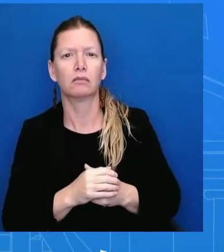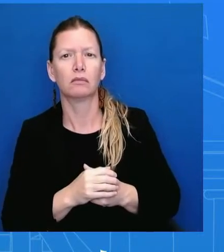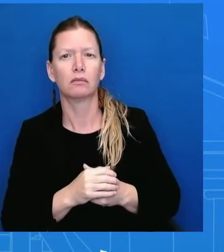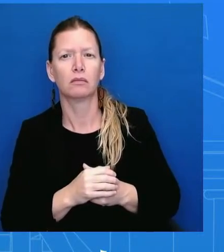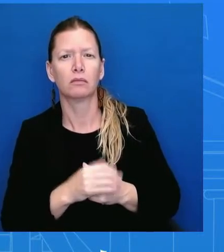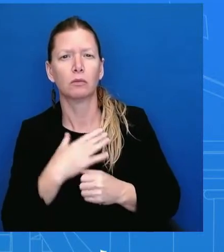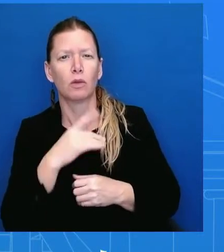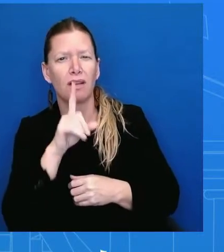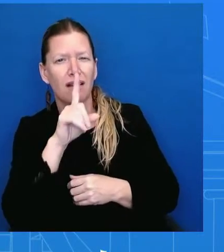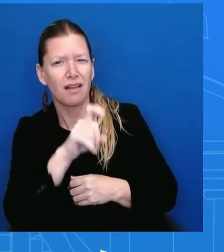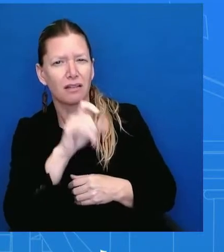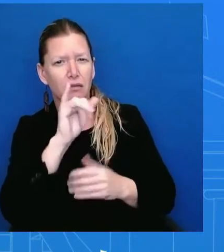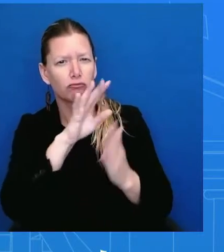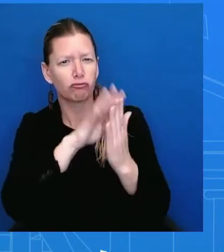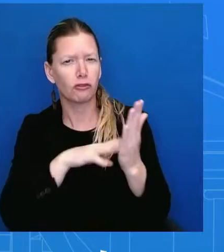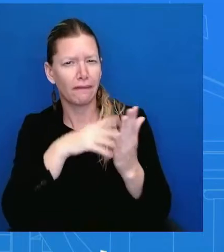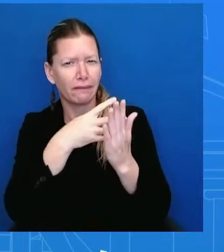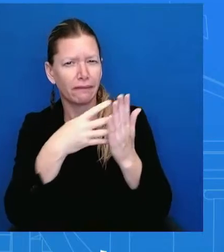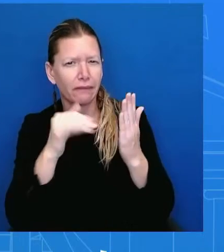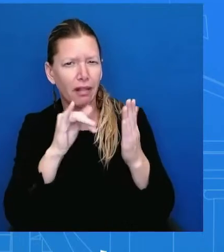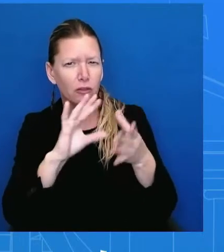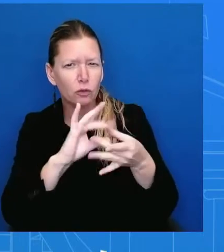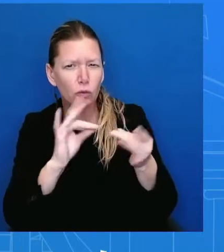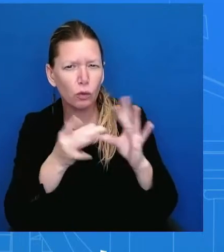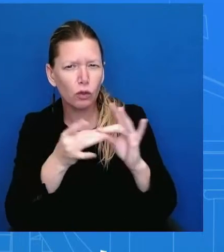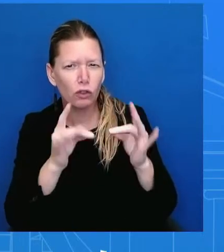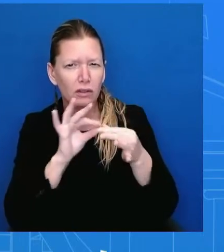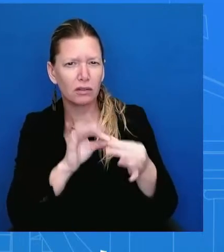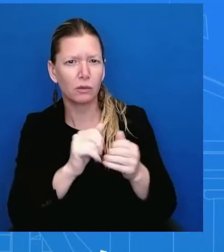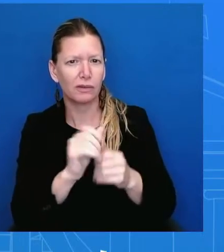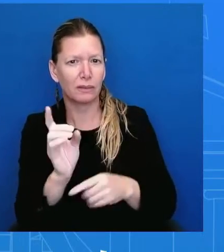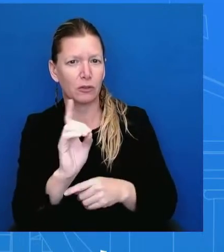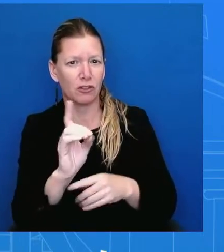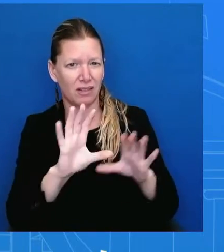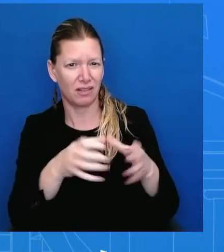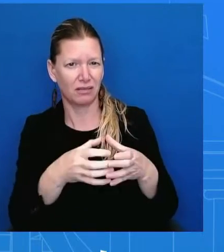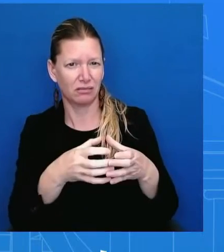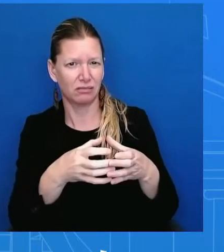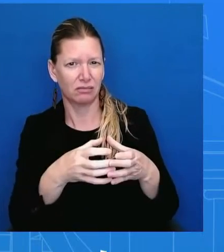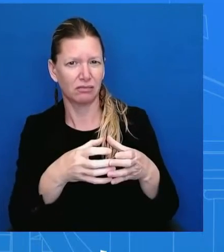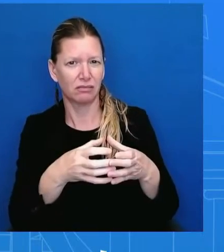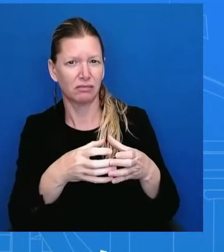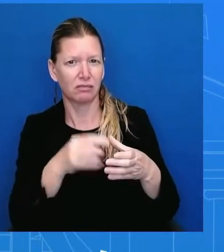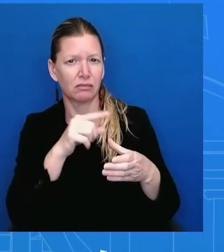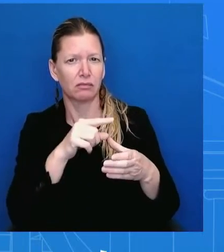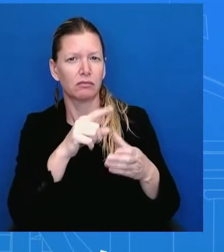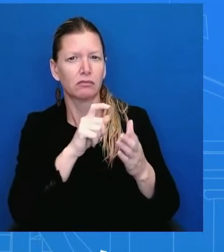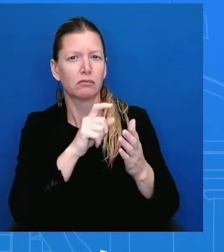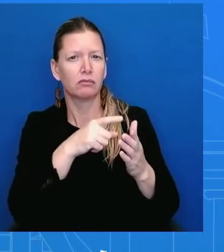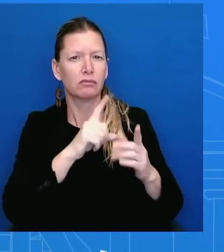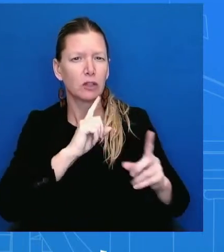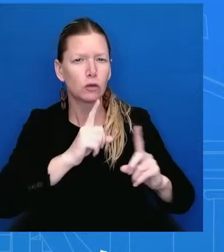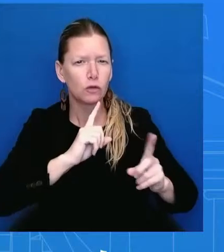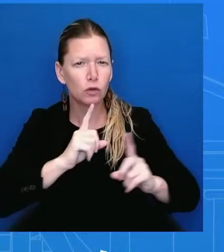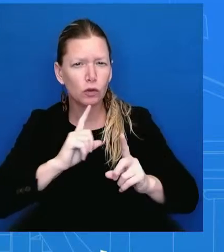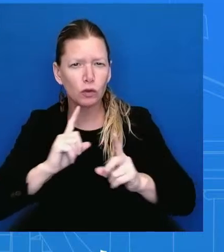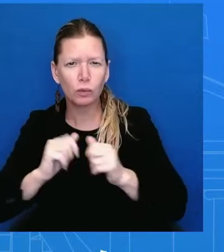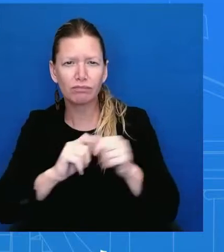on the Journal's interviews with Democratic lawmakers. And after the offices of several Democrats shared with the White House either a recording of an interview or details